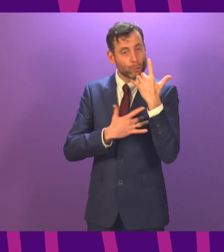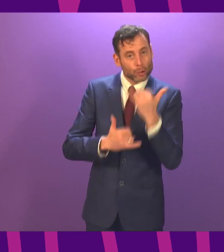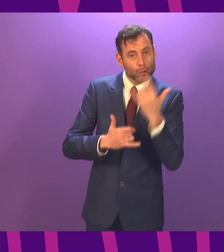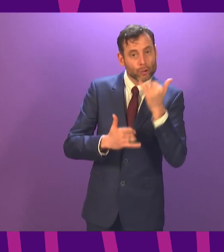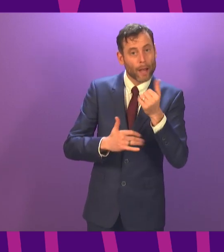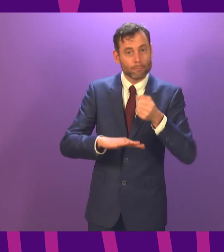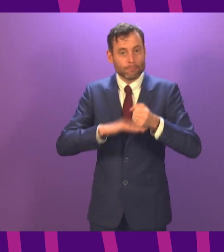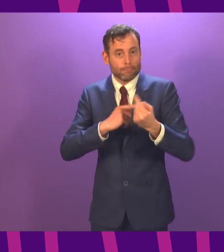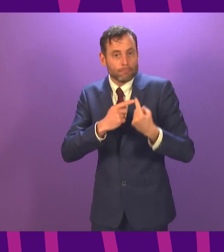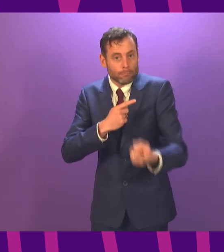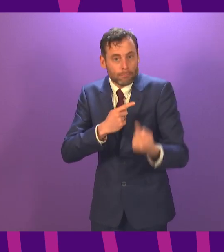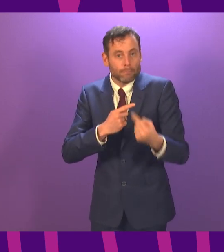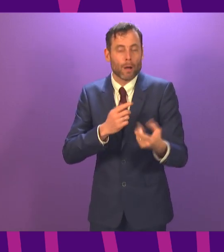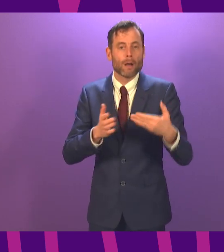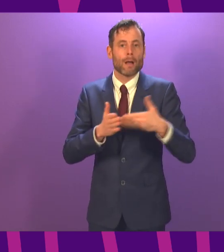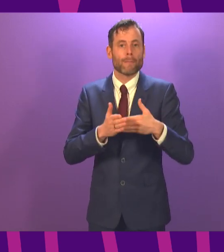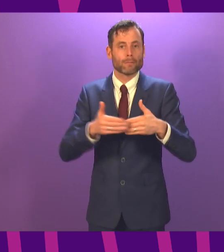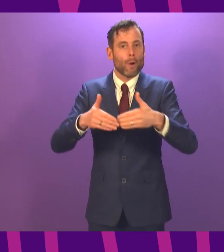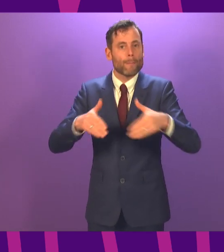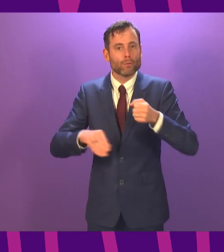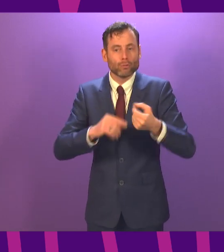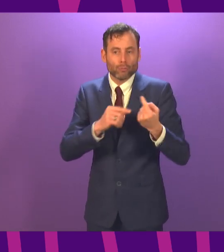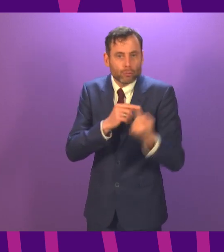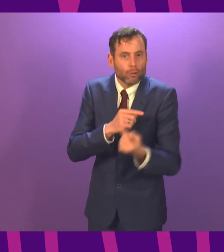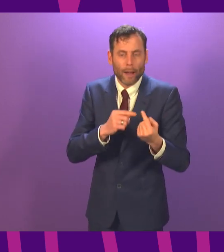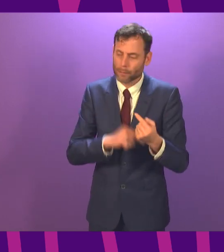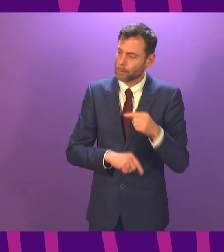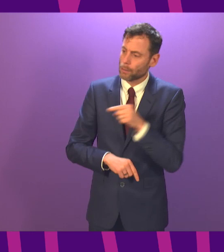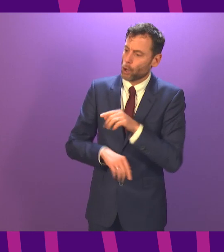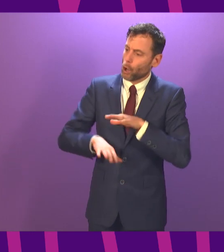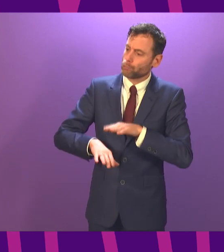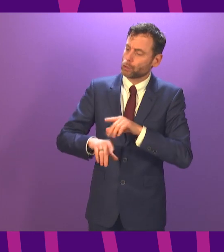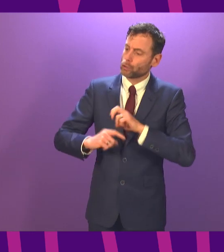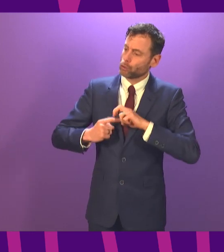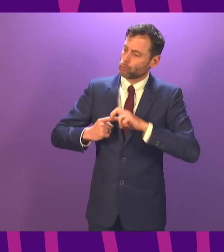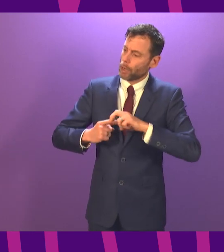including the Borders railway, how will the BTP liaise with the Scottish Government and Police Scotland on cross-border travel?